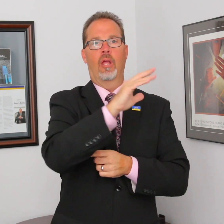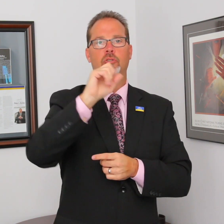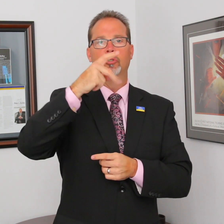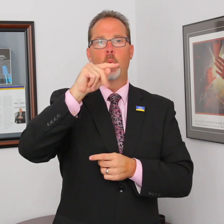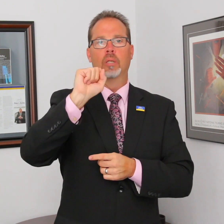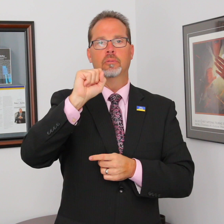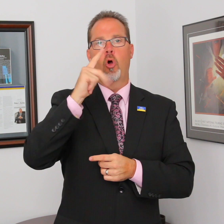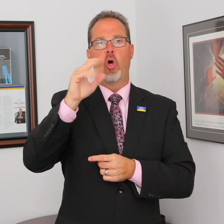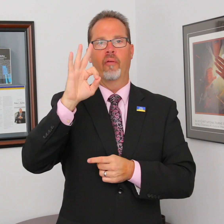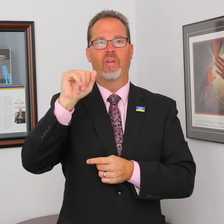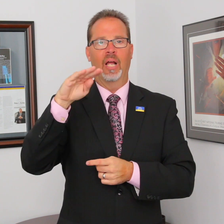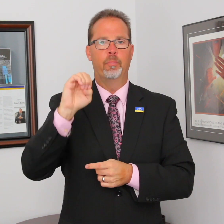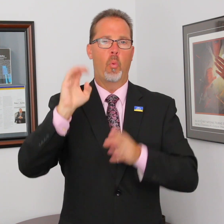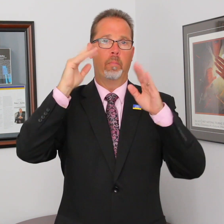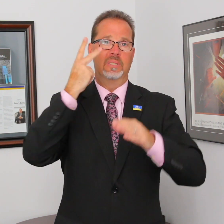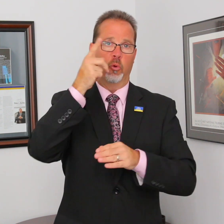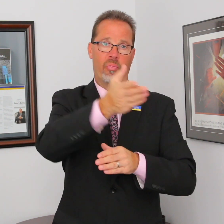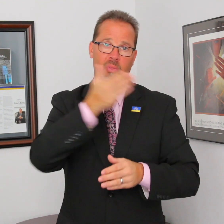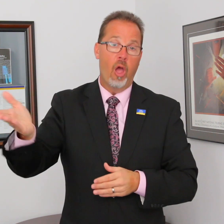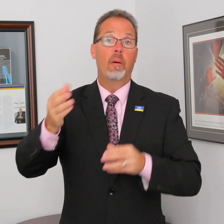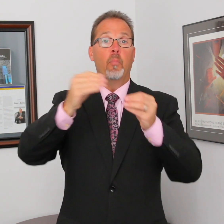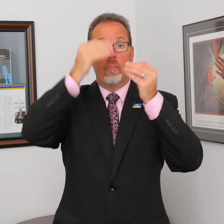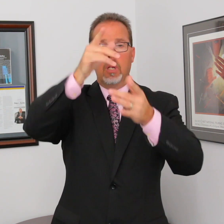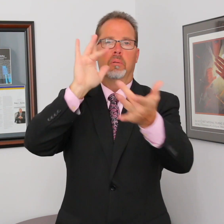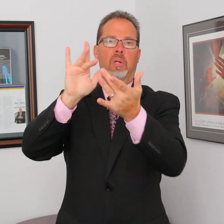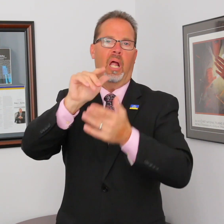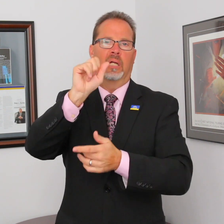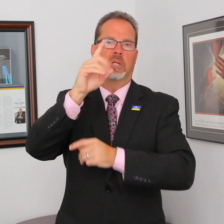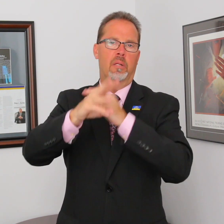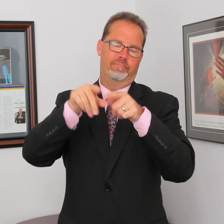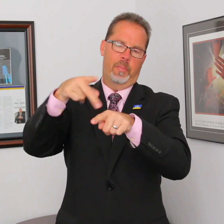then that evening they will have the Sports Hall of Fame event. For more